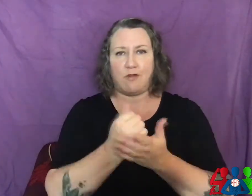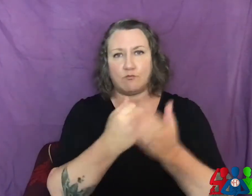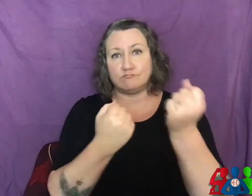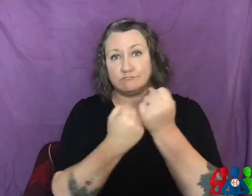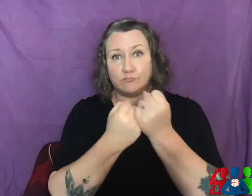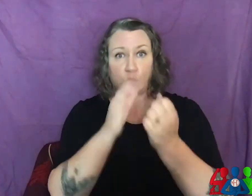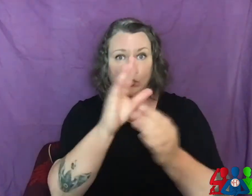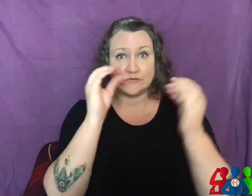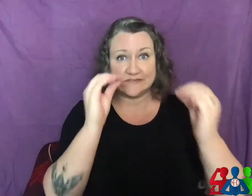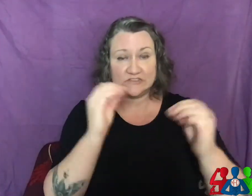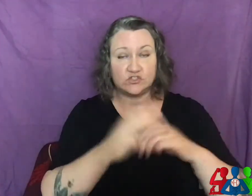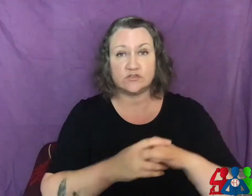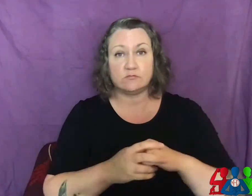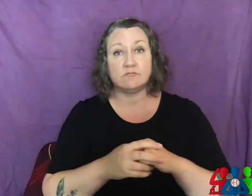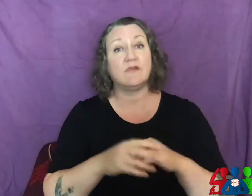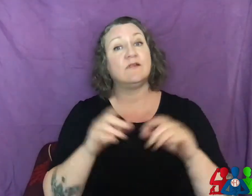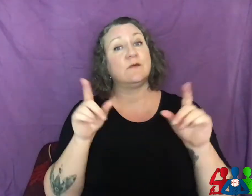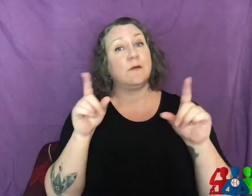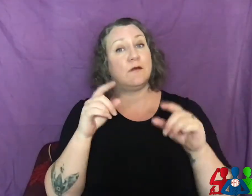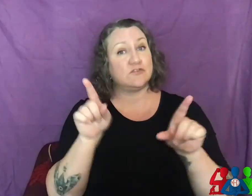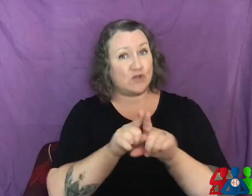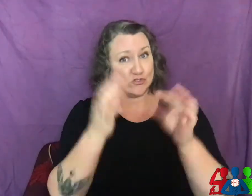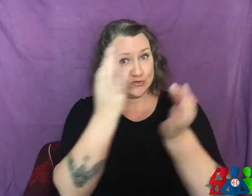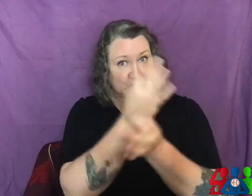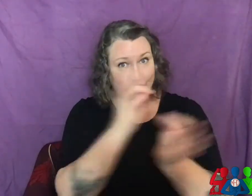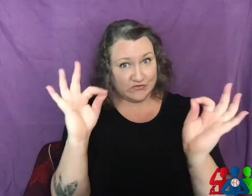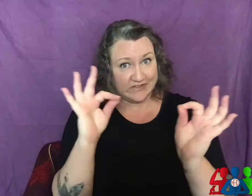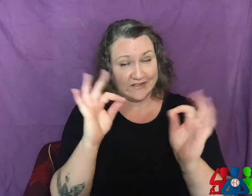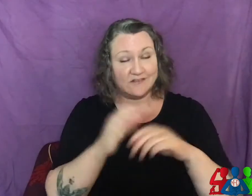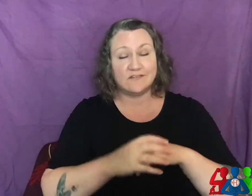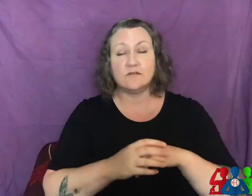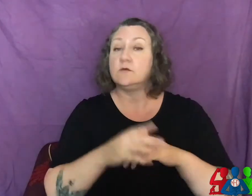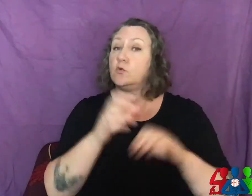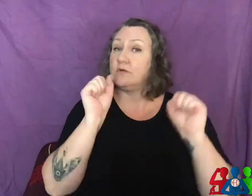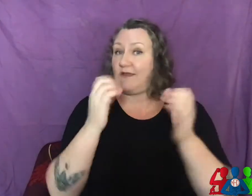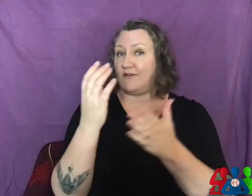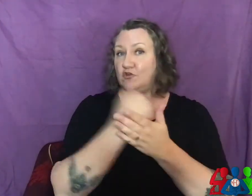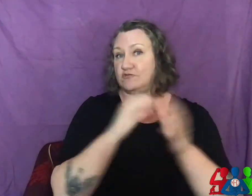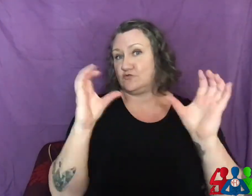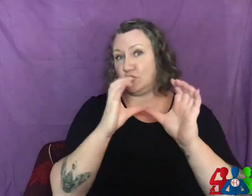they have some lessons and other resources that will help scaffold your teaching. These